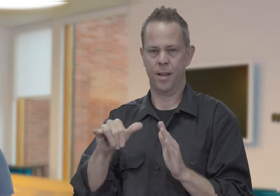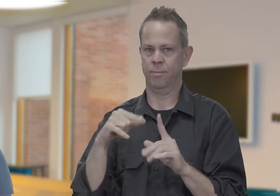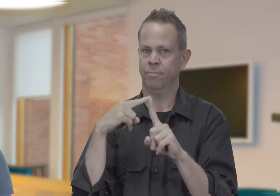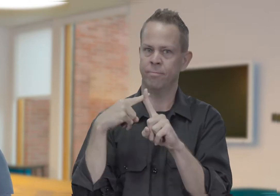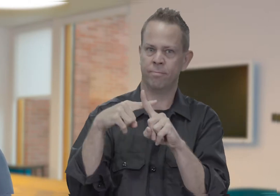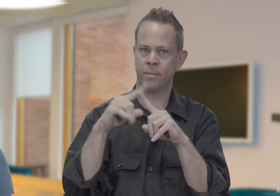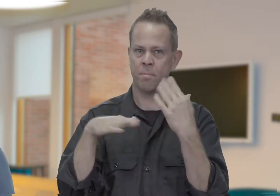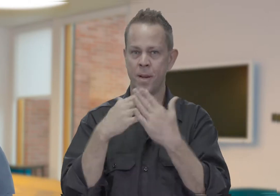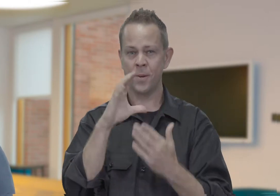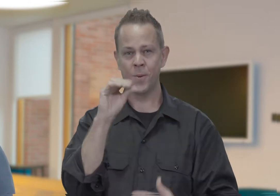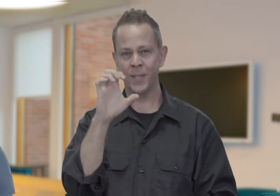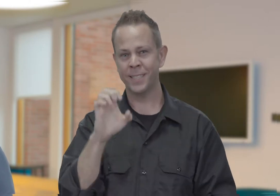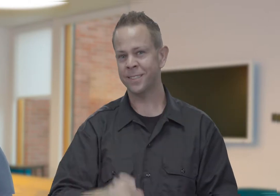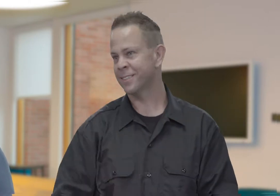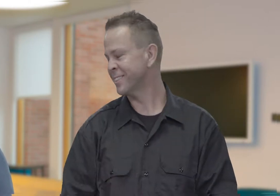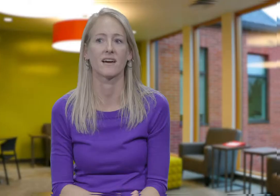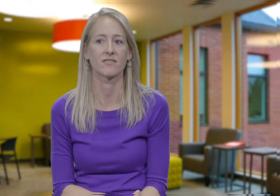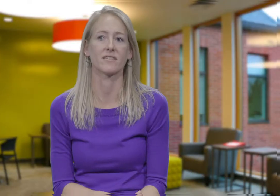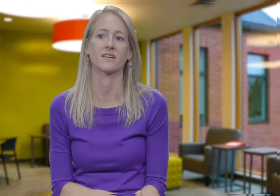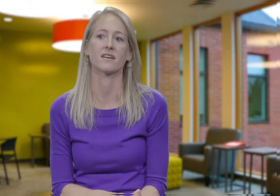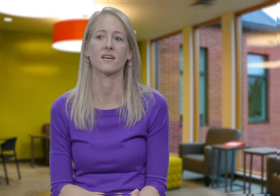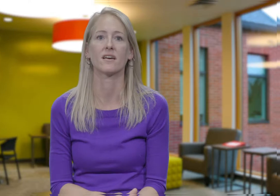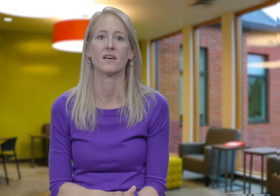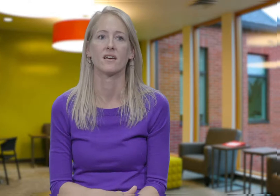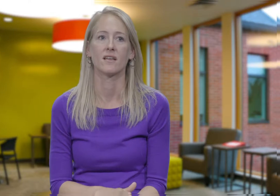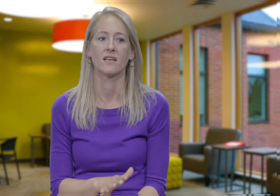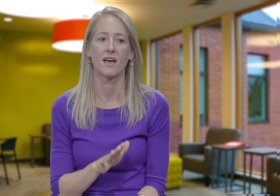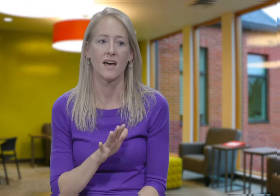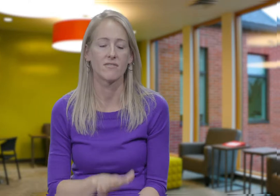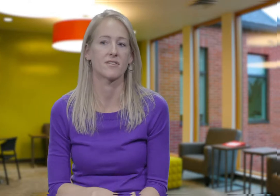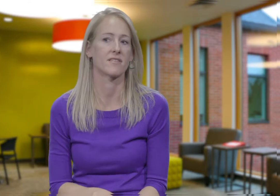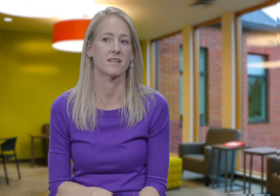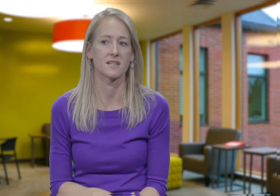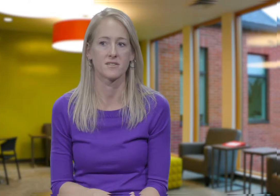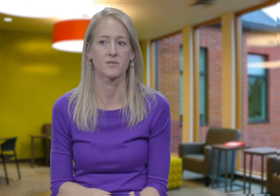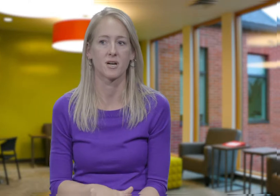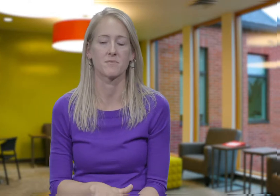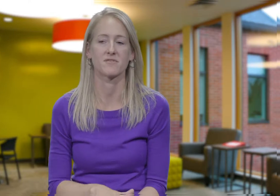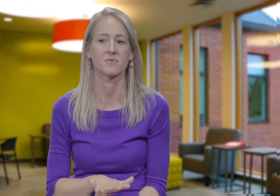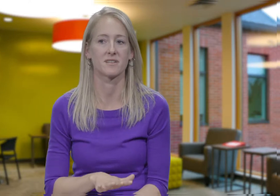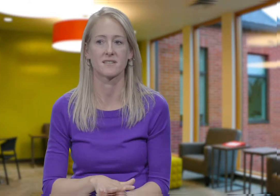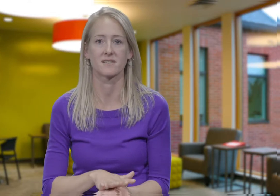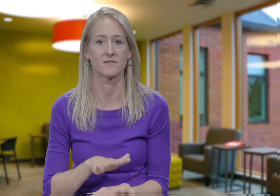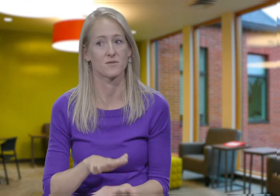Everything, everything that I do comes from a lens of social justice and equity,